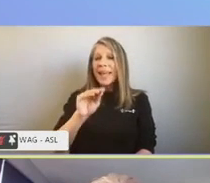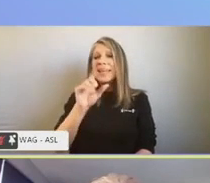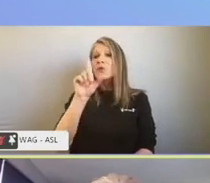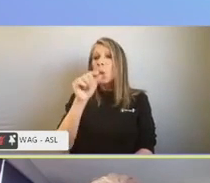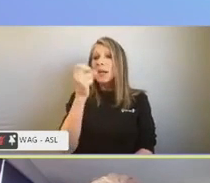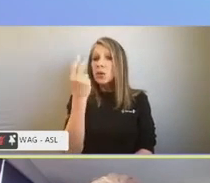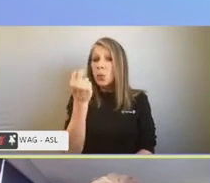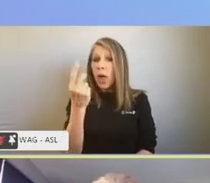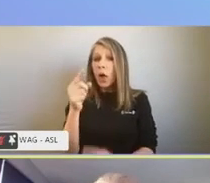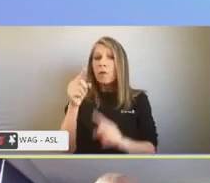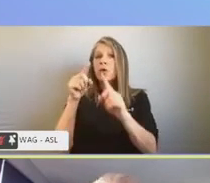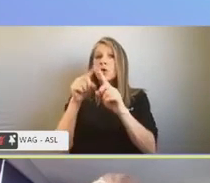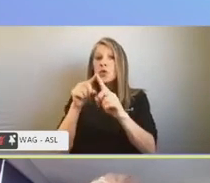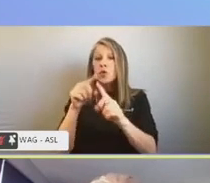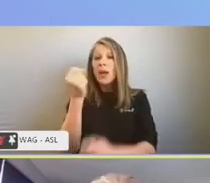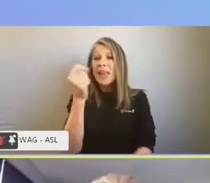From 11.4% in 2020 -- sorry,